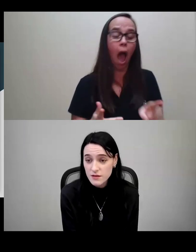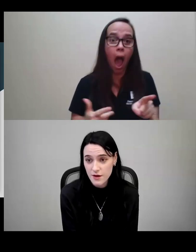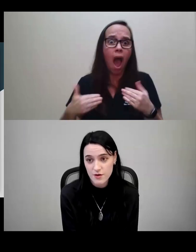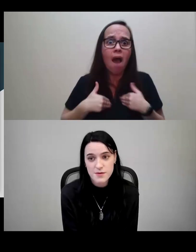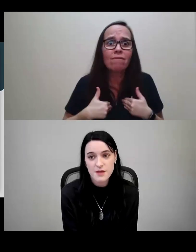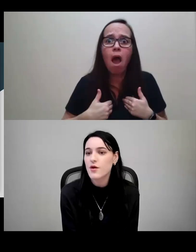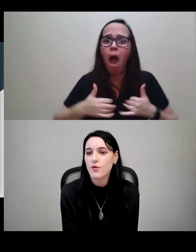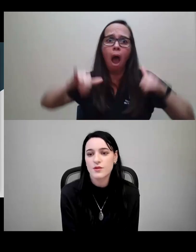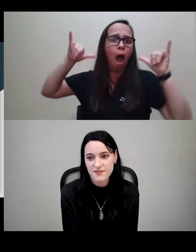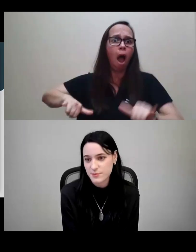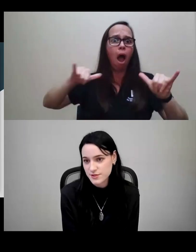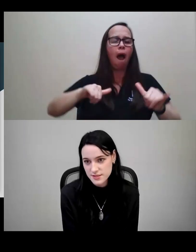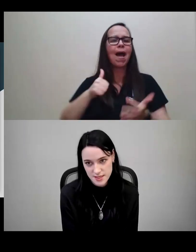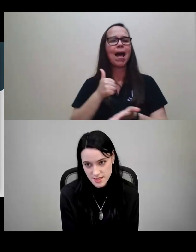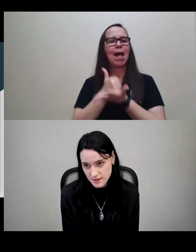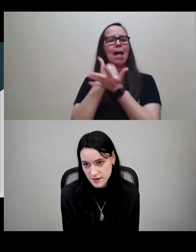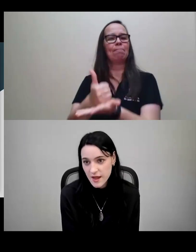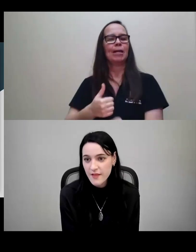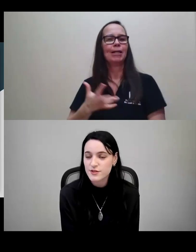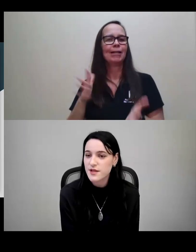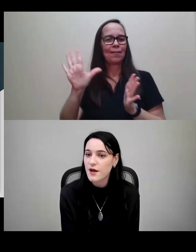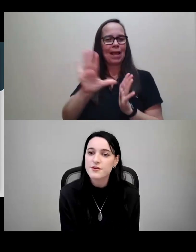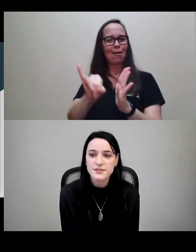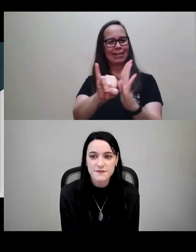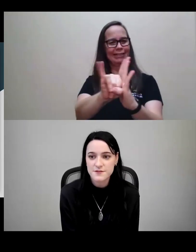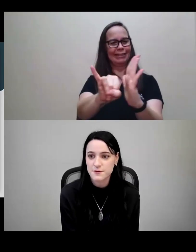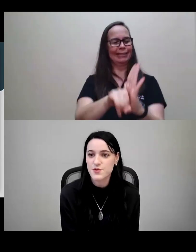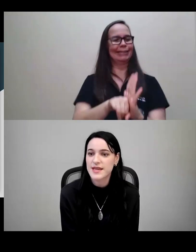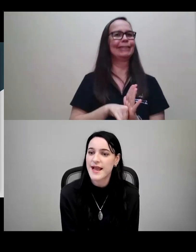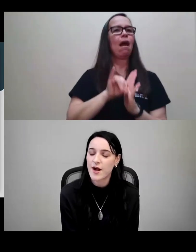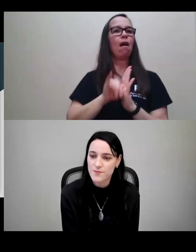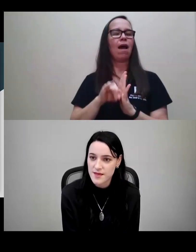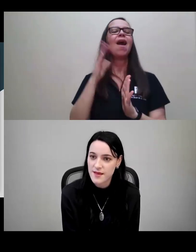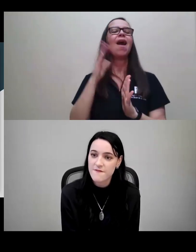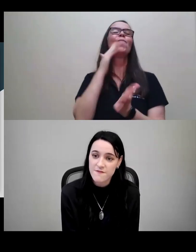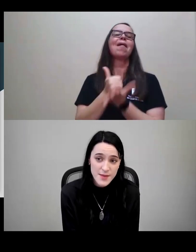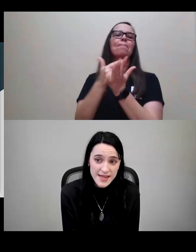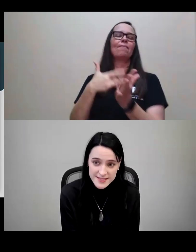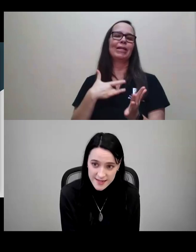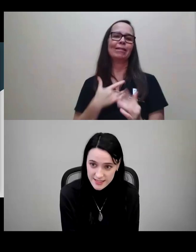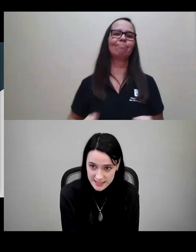I'm not alone. I'm not the only deaf person here. There's other deaf adults who can help me find my